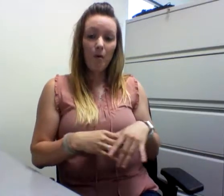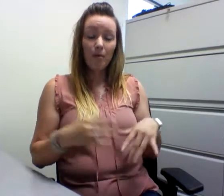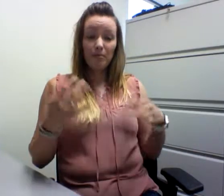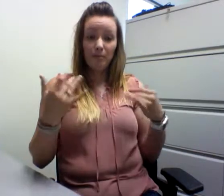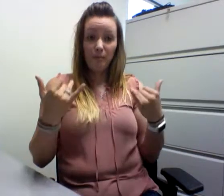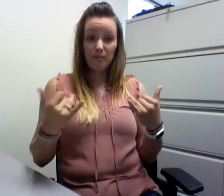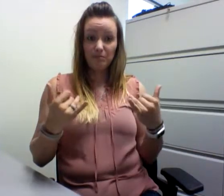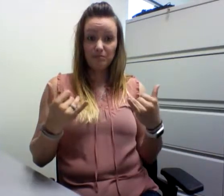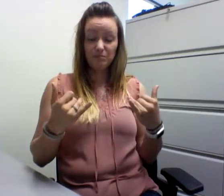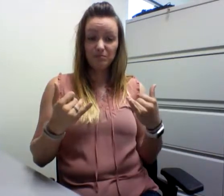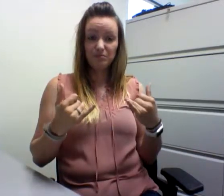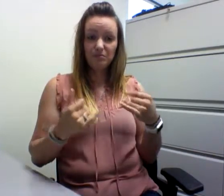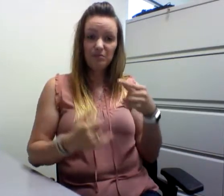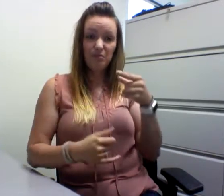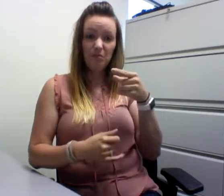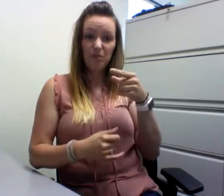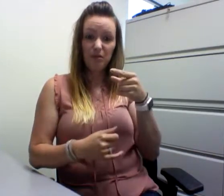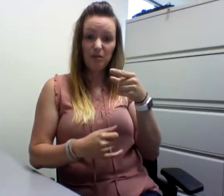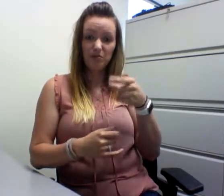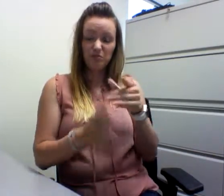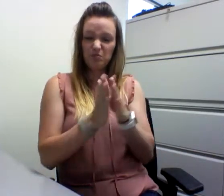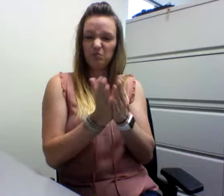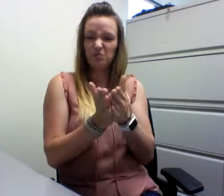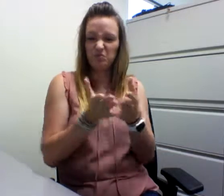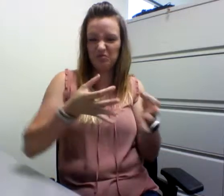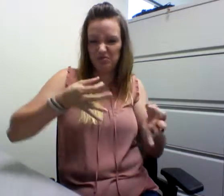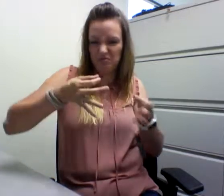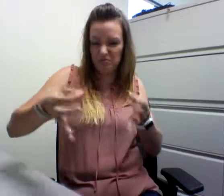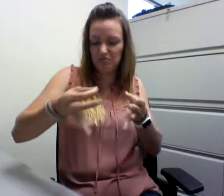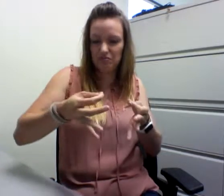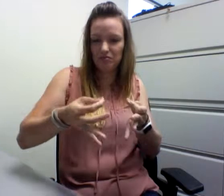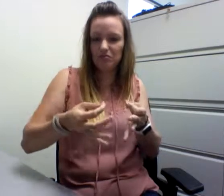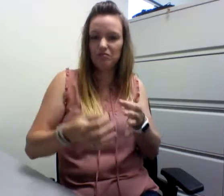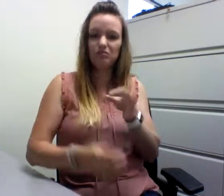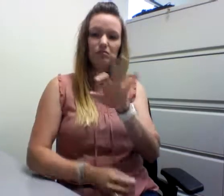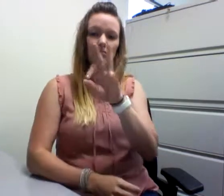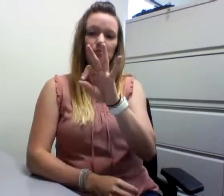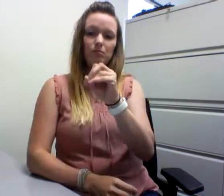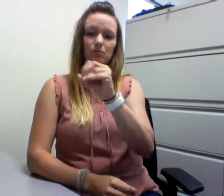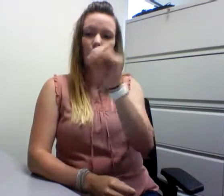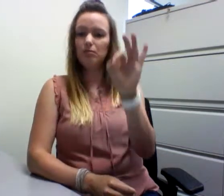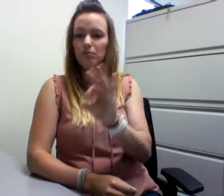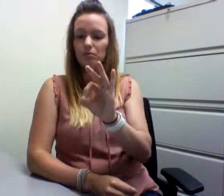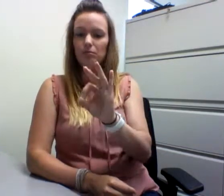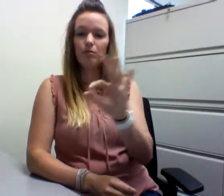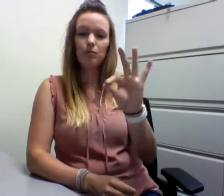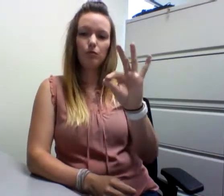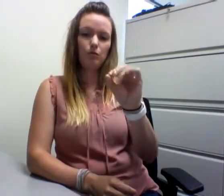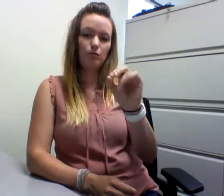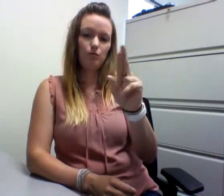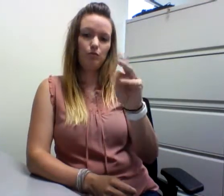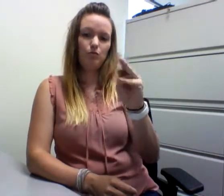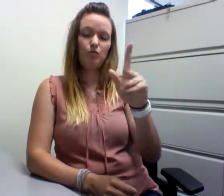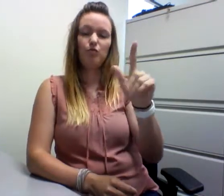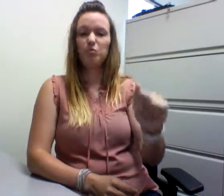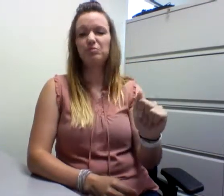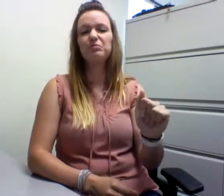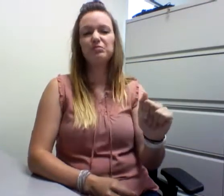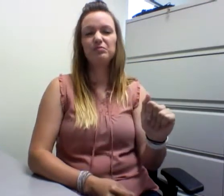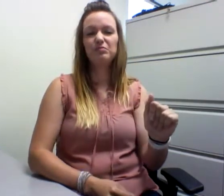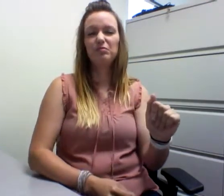now the book details the 90% formula